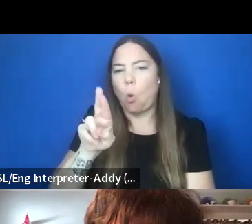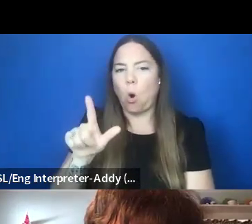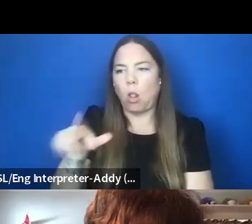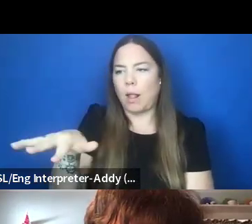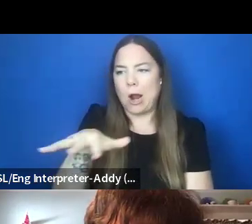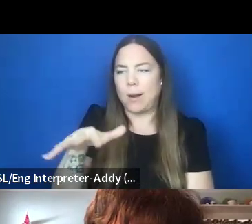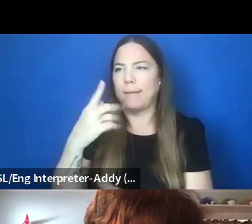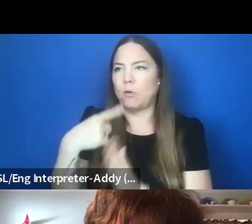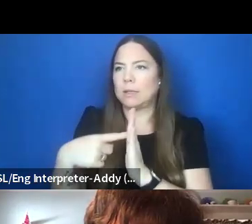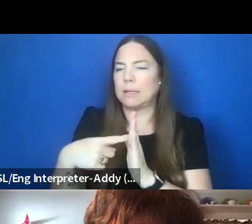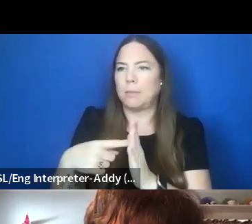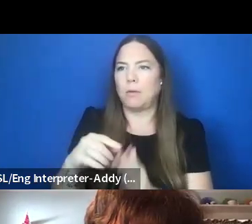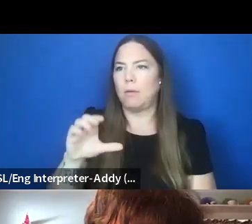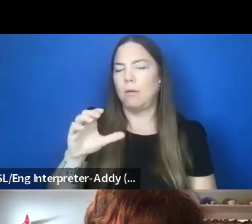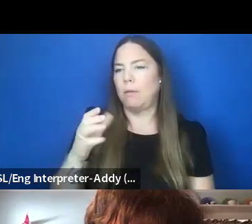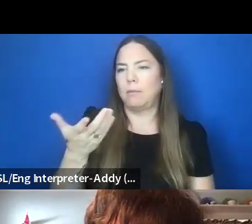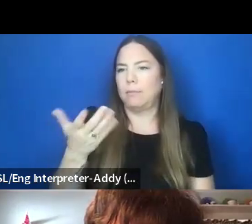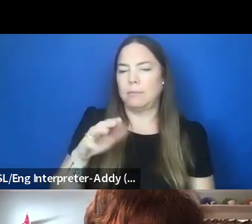Brooke Wilson: Klamath Falls. And so